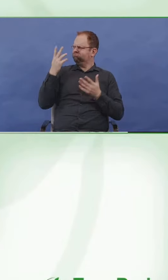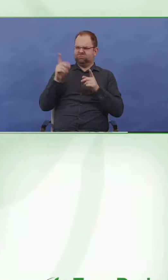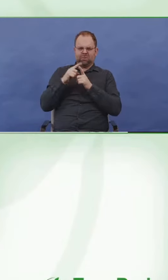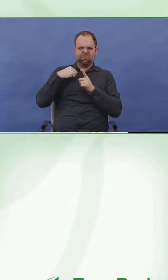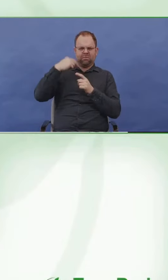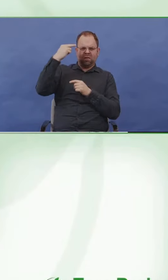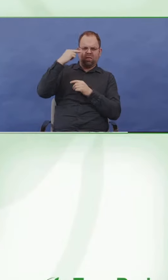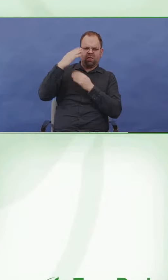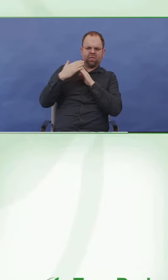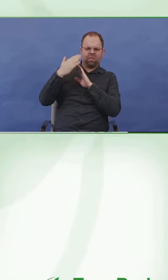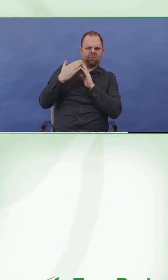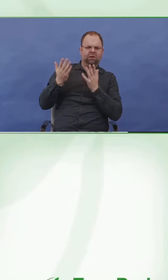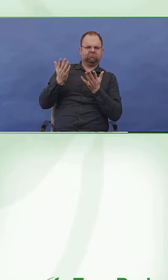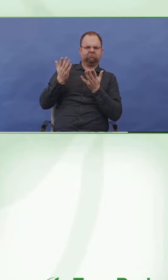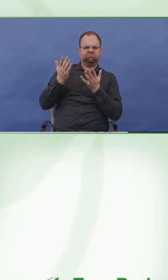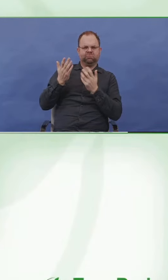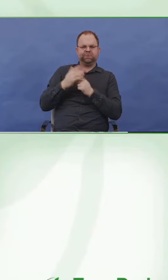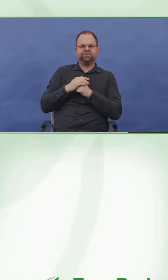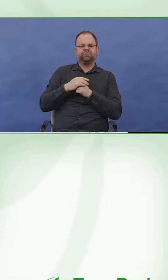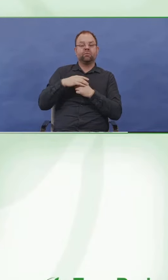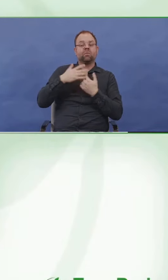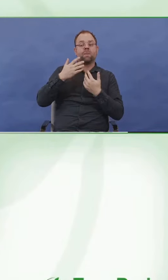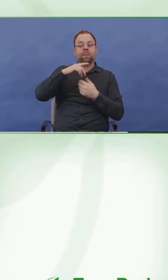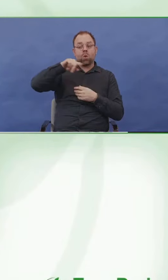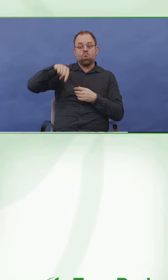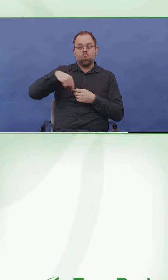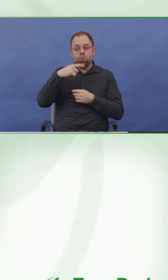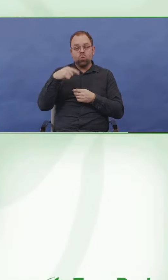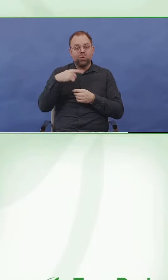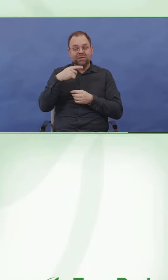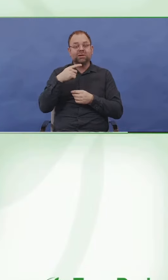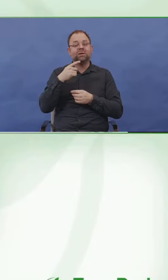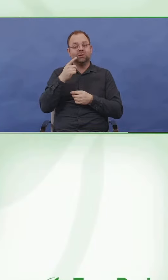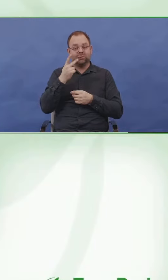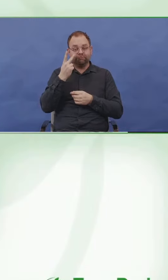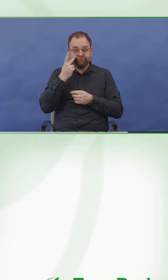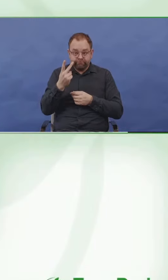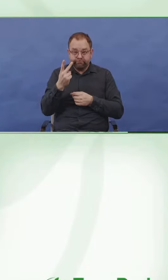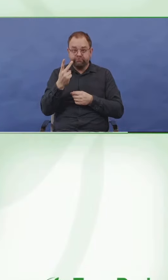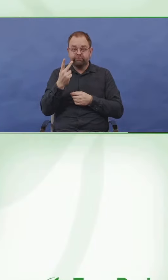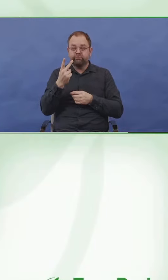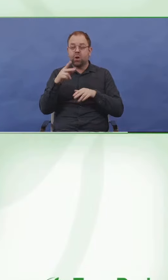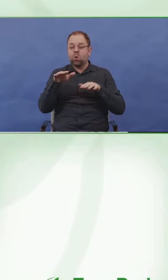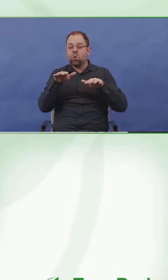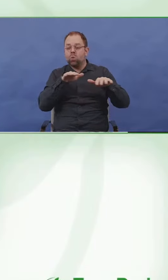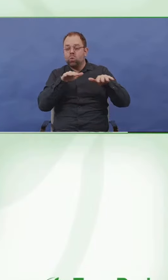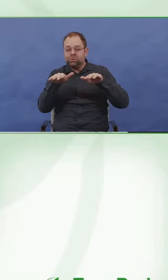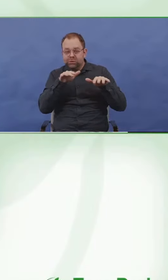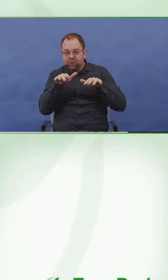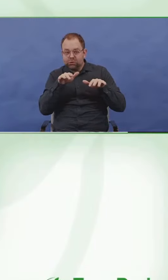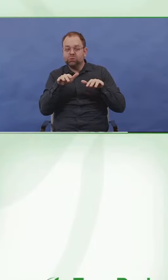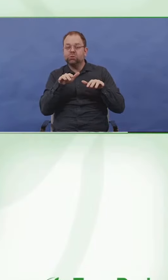barriers to the implementation of the CRPD, the general comments like the general comments number five for example.